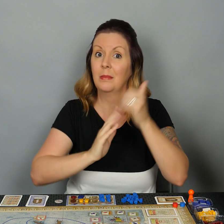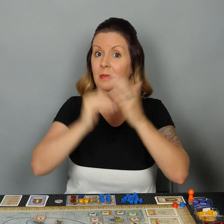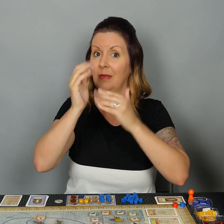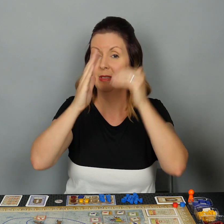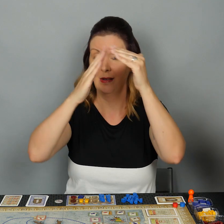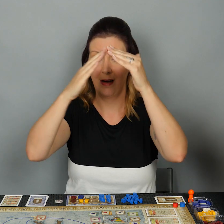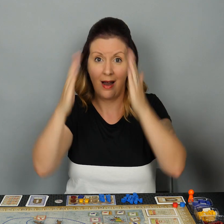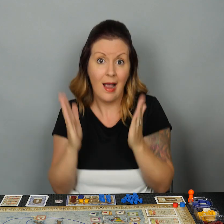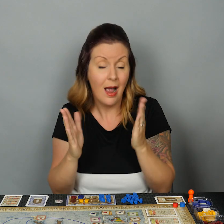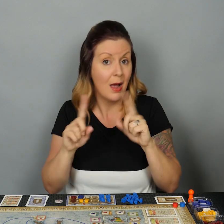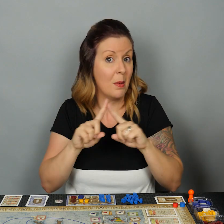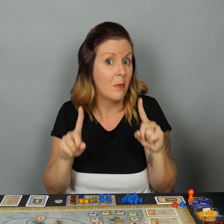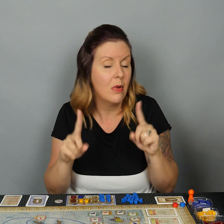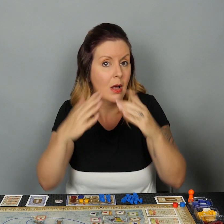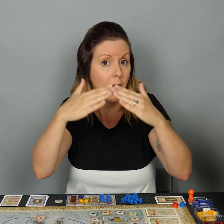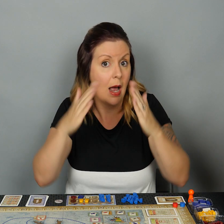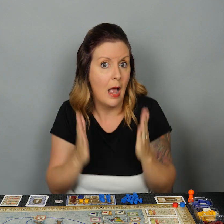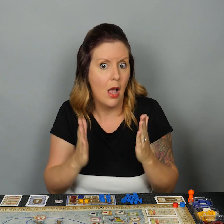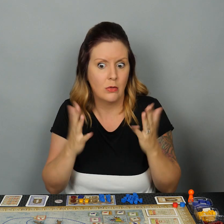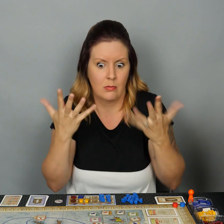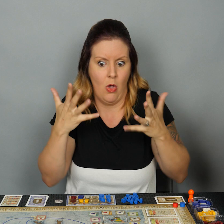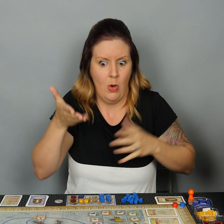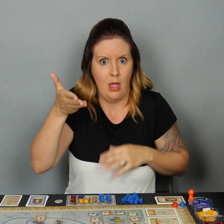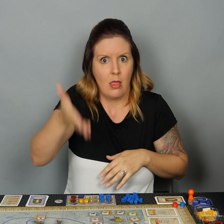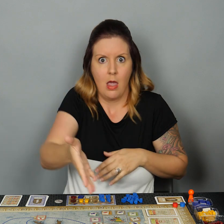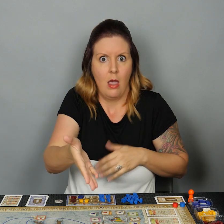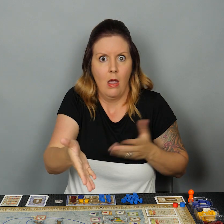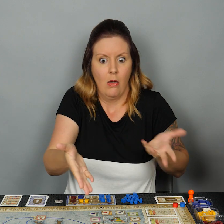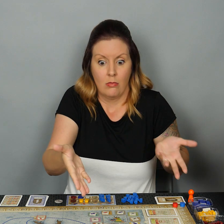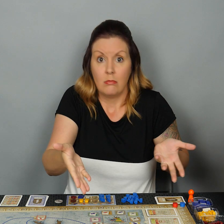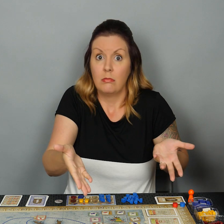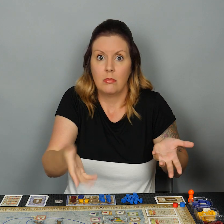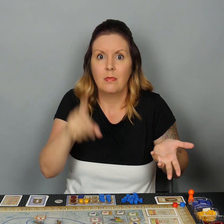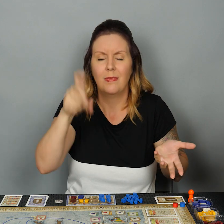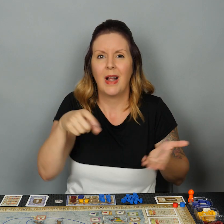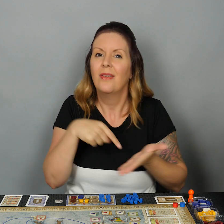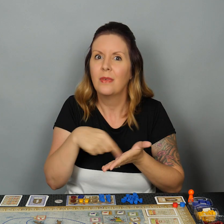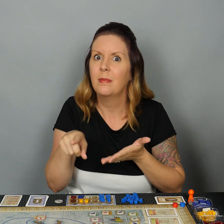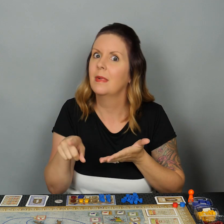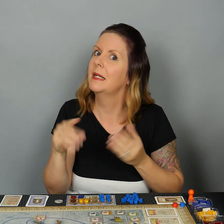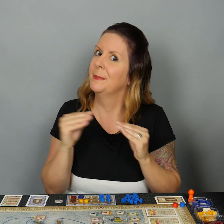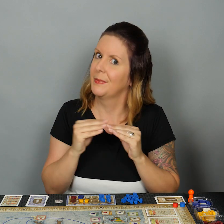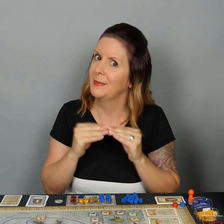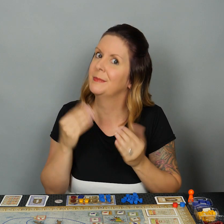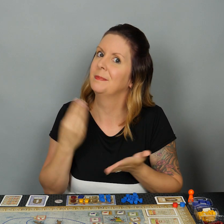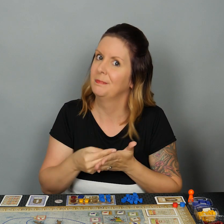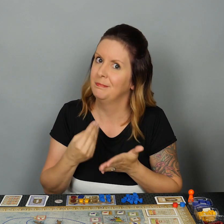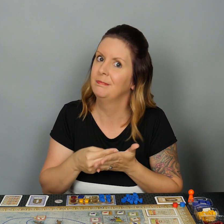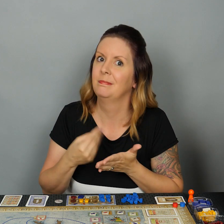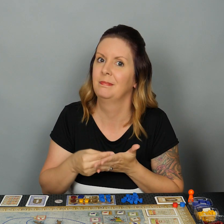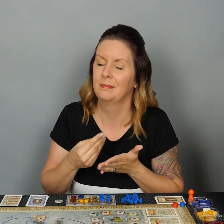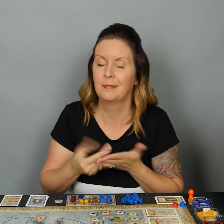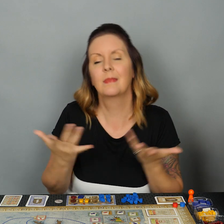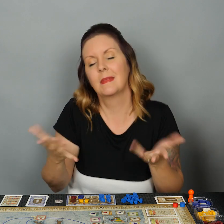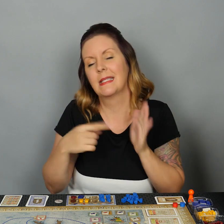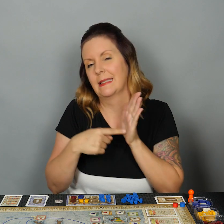If you want to build, but there is already a house built in that city, then you have to pay more money.